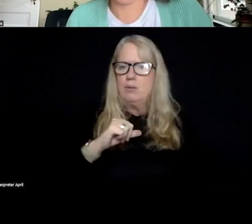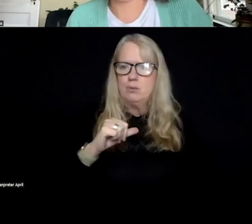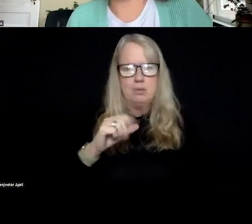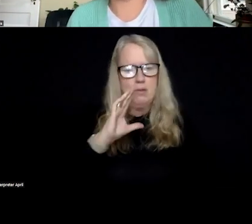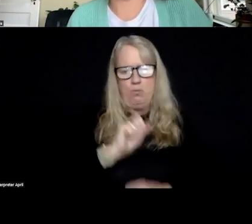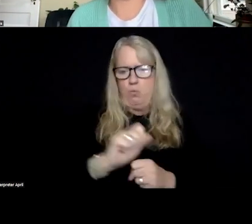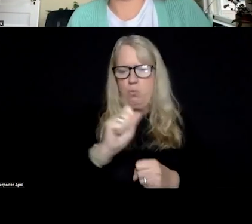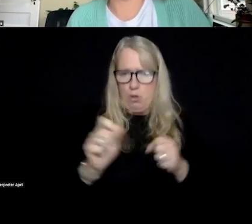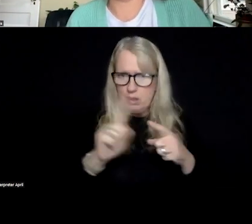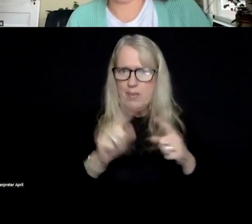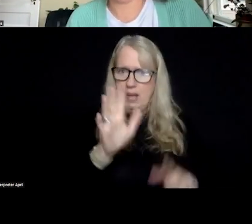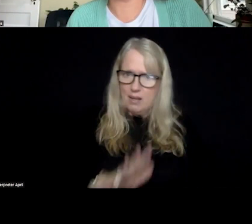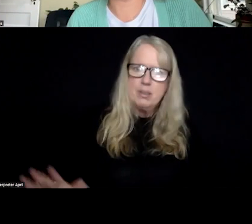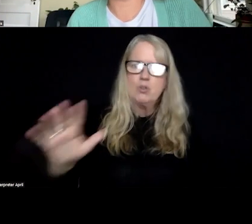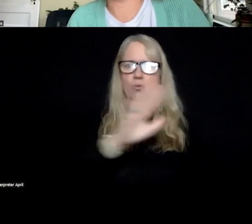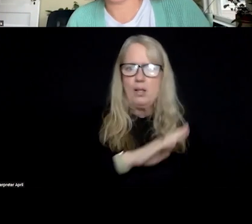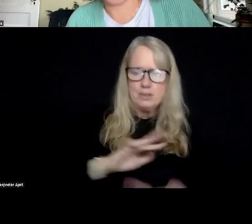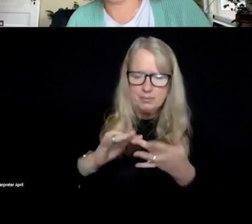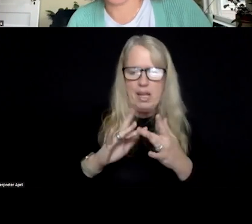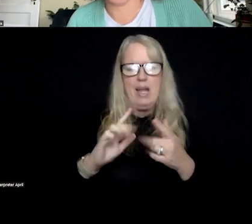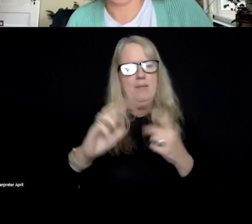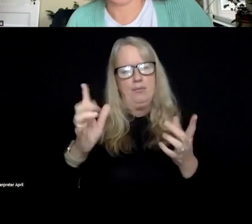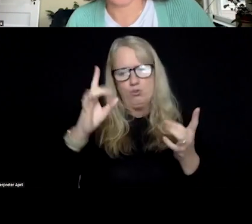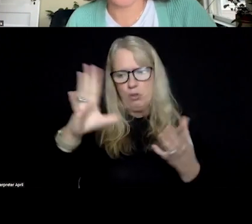FOLKS PUTTING THE WORK INTO THE CENTERS AND THERE IS A LOT OF